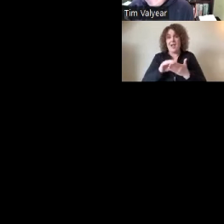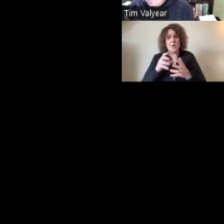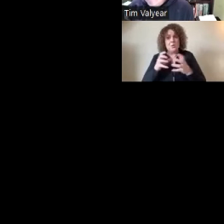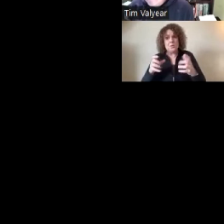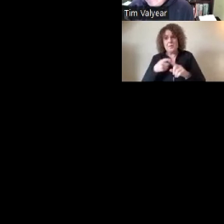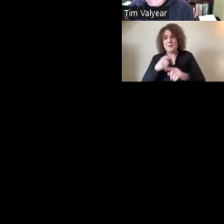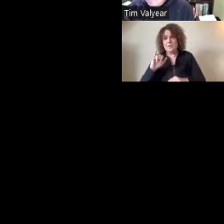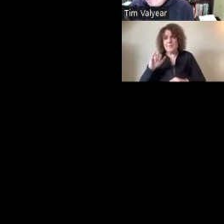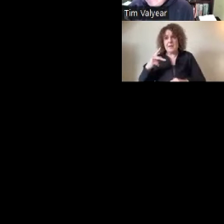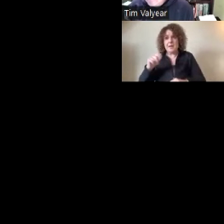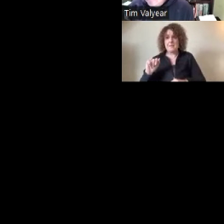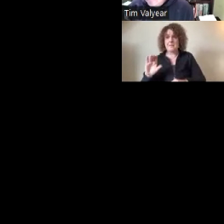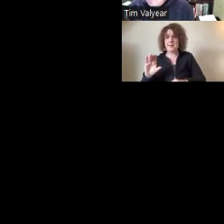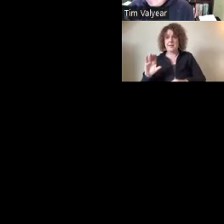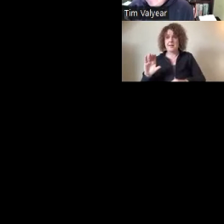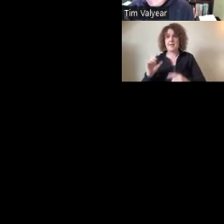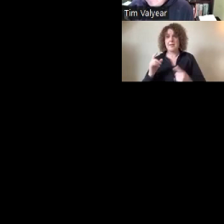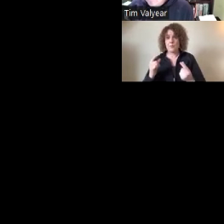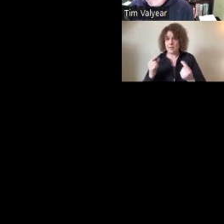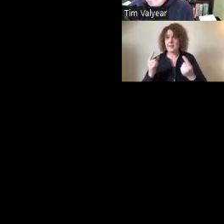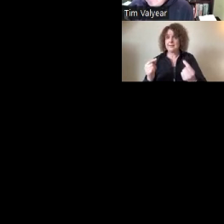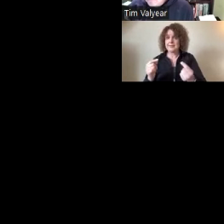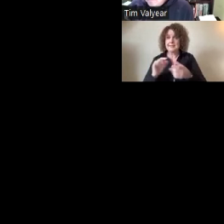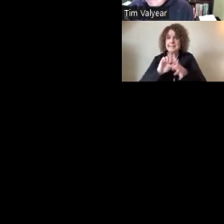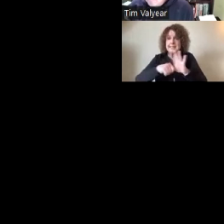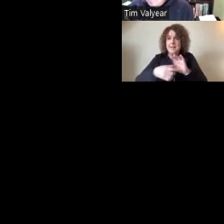exemption for it. I always practice proper hand hygiene.